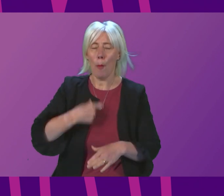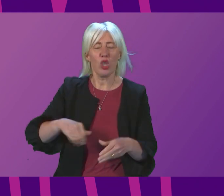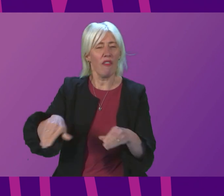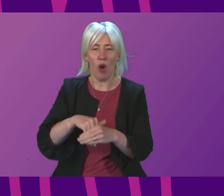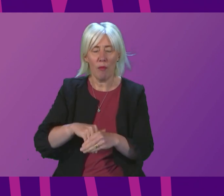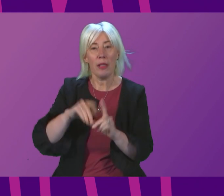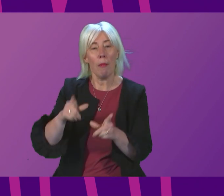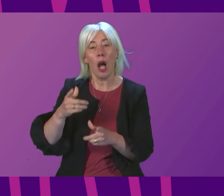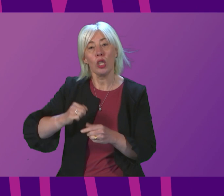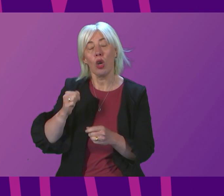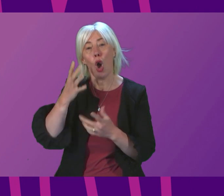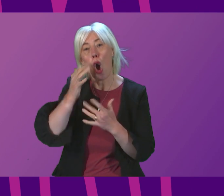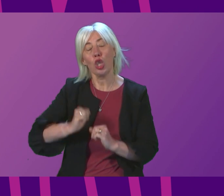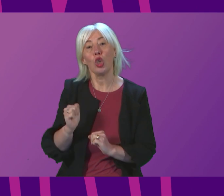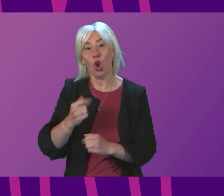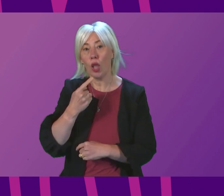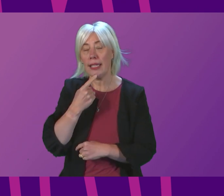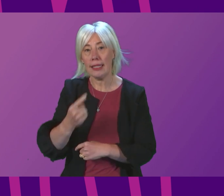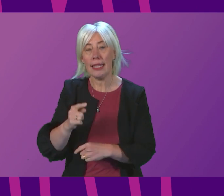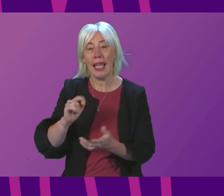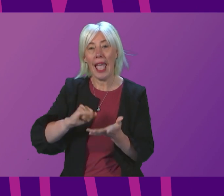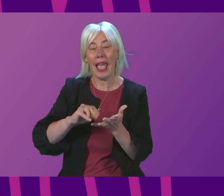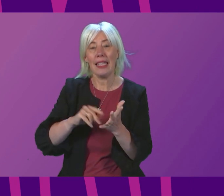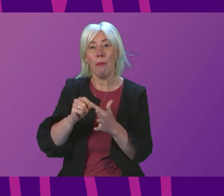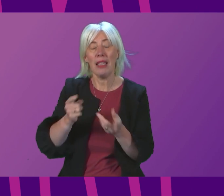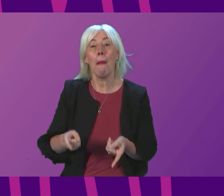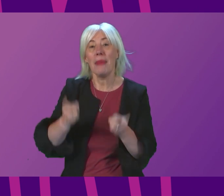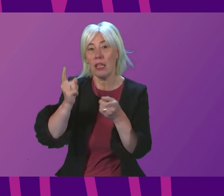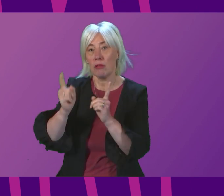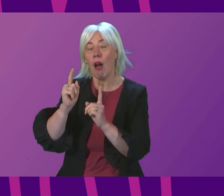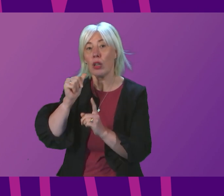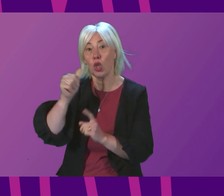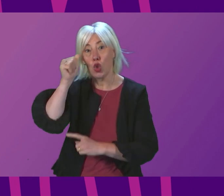The Audit Scotland report confirms that SNP ministers were aware of the huge risk of the